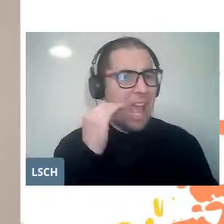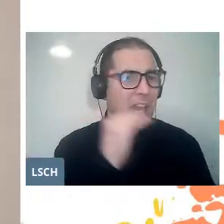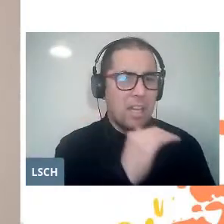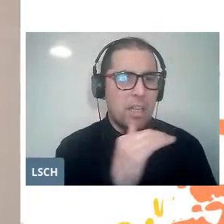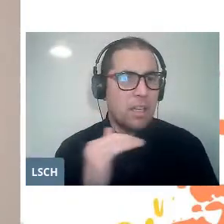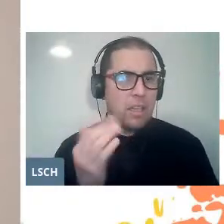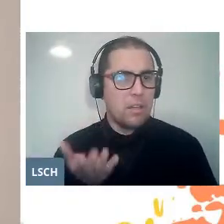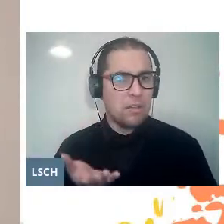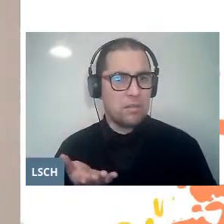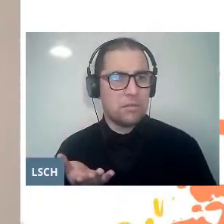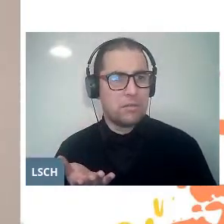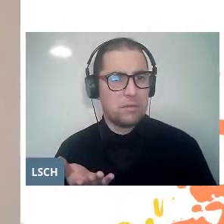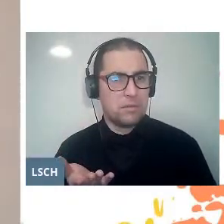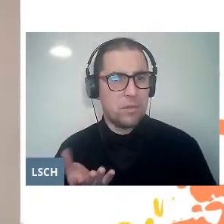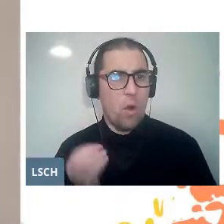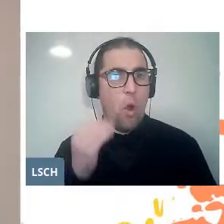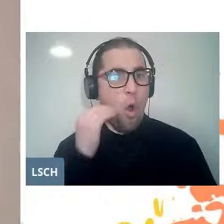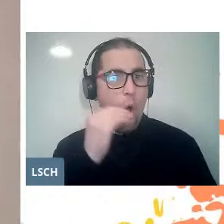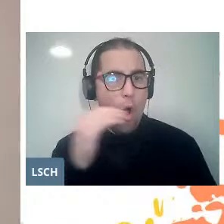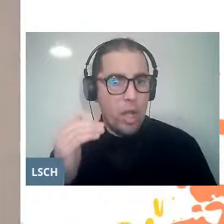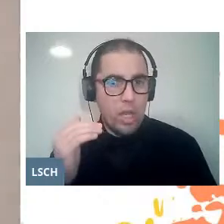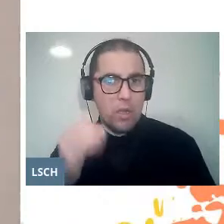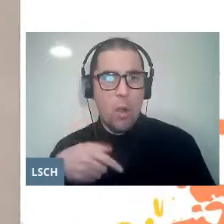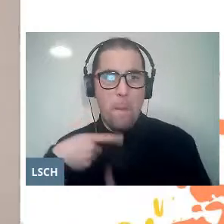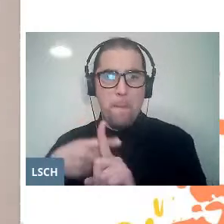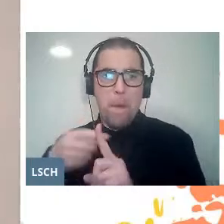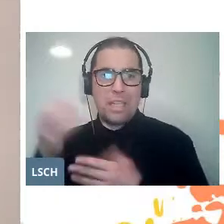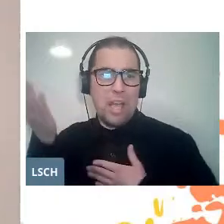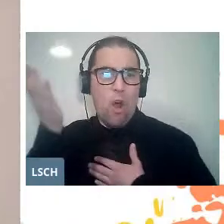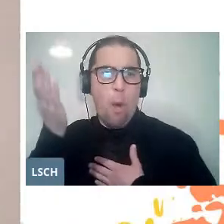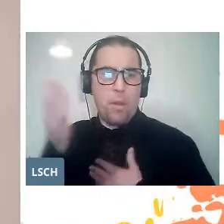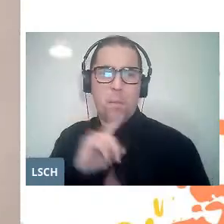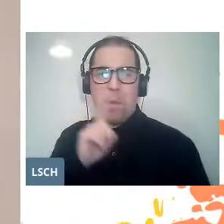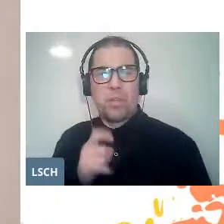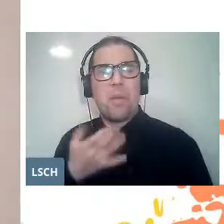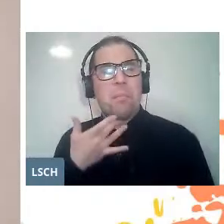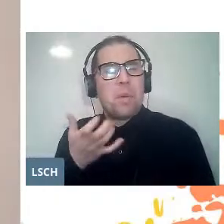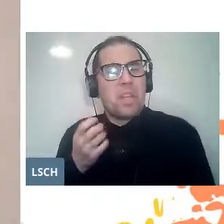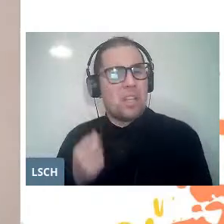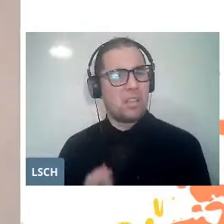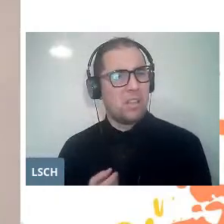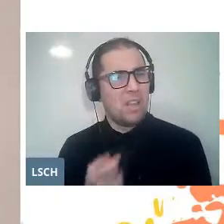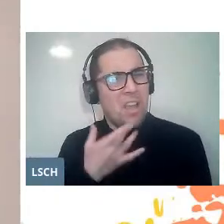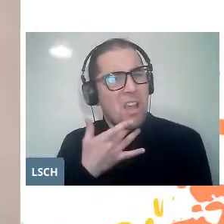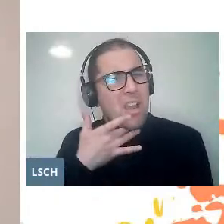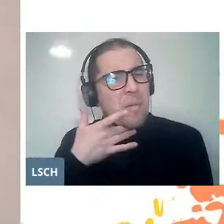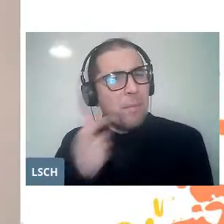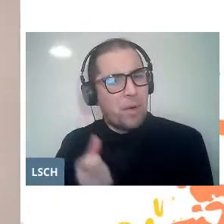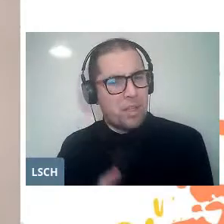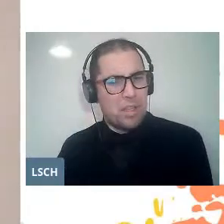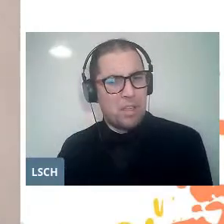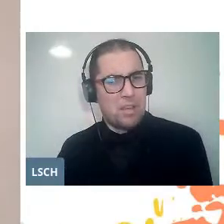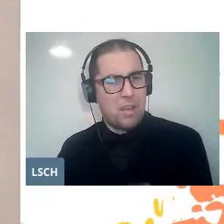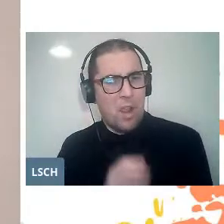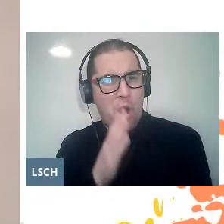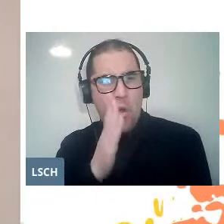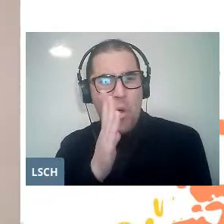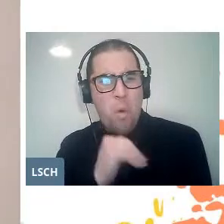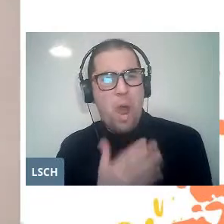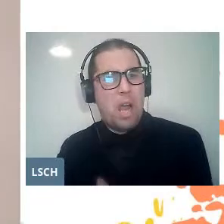or children in opera, and we'll wonder why it happens so infrequently.